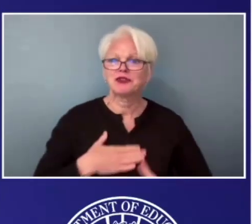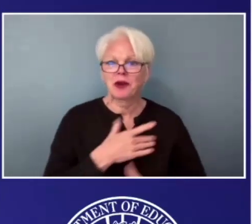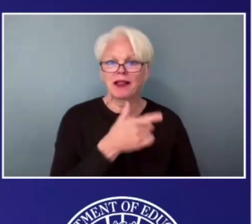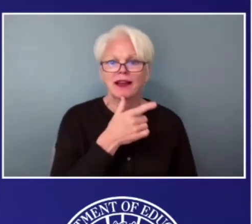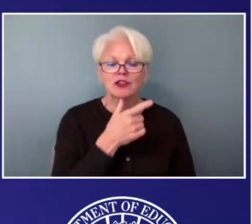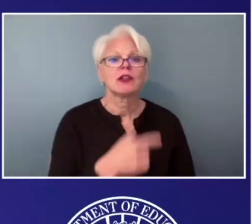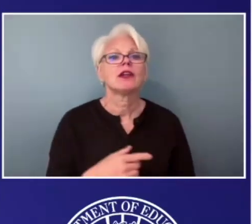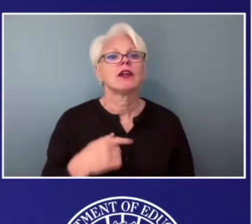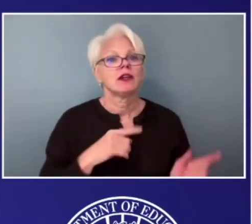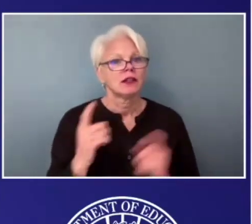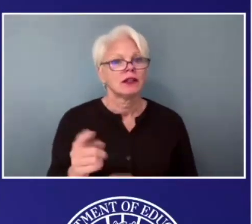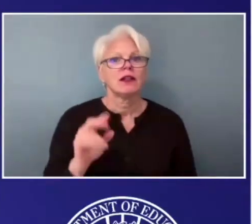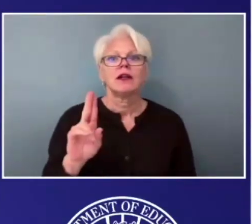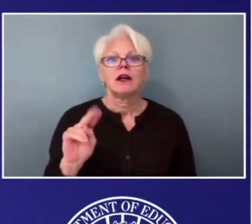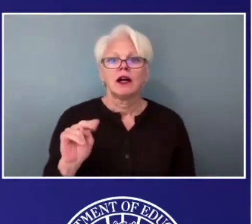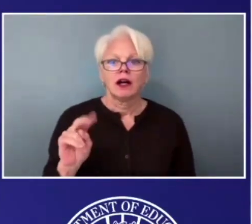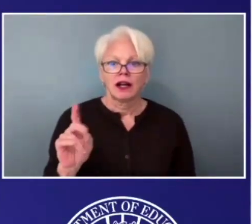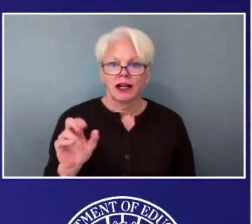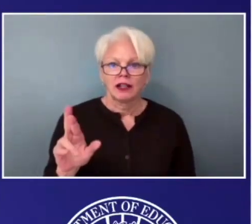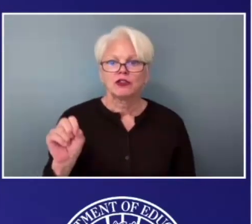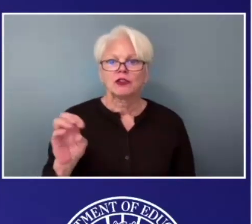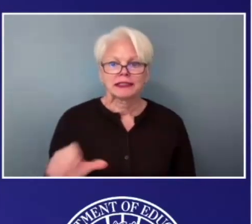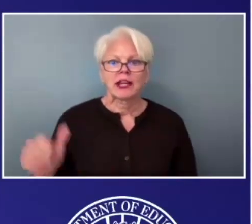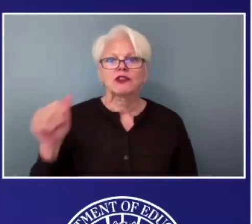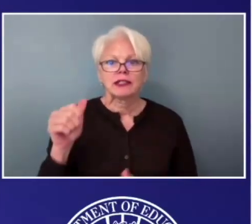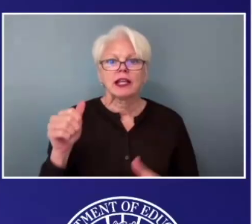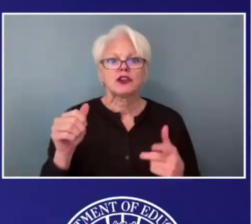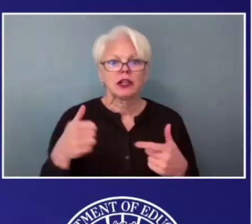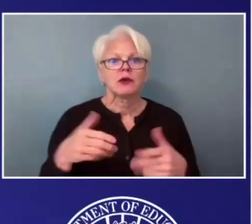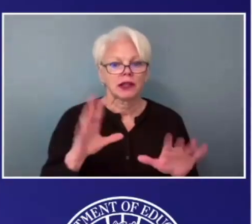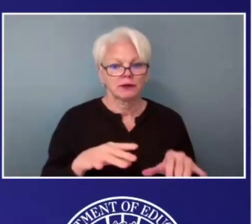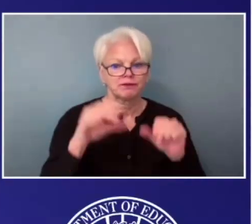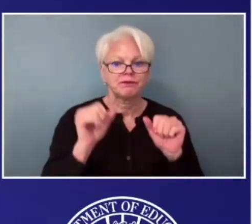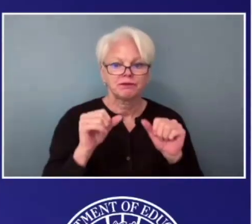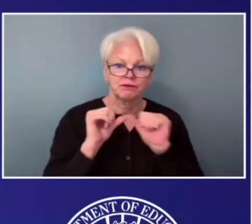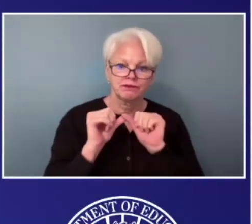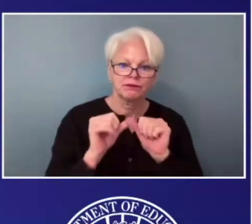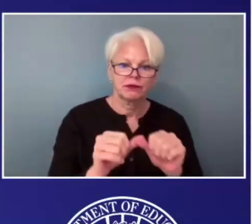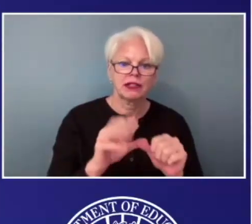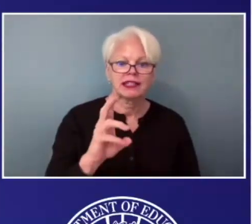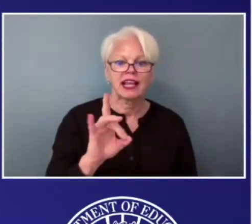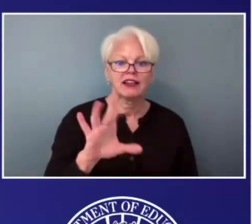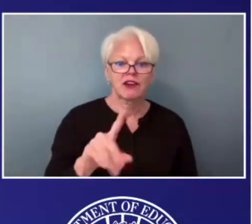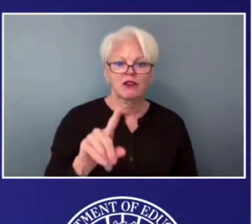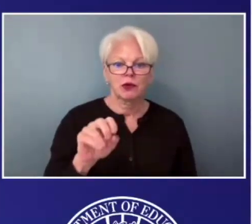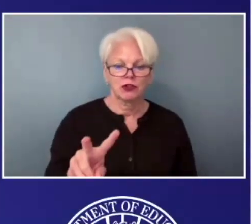our Undersecretary. We are going to resume our discussion on 685.102, the definition of professional